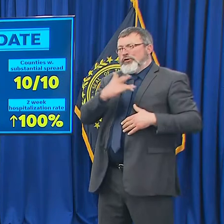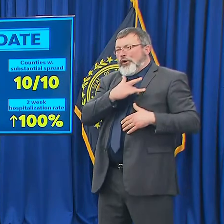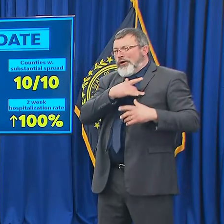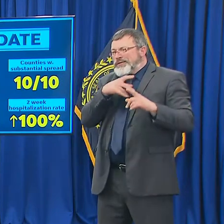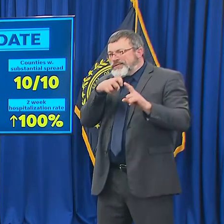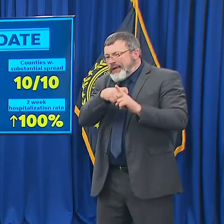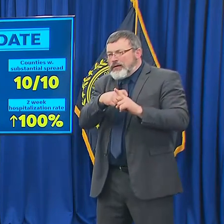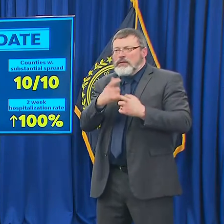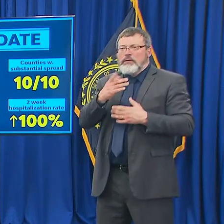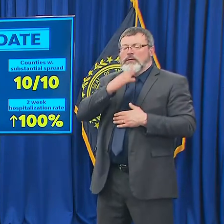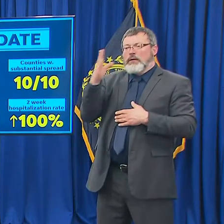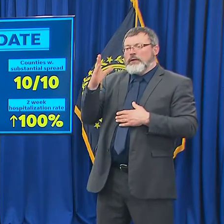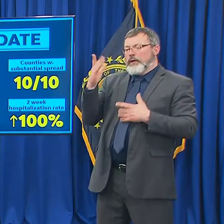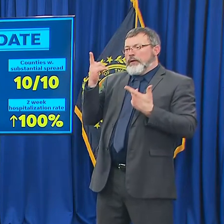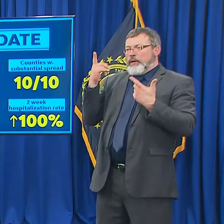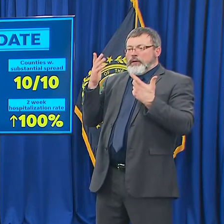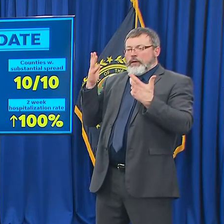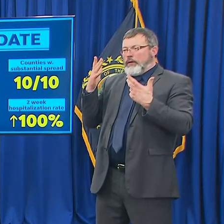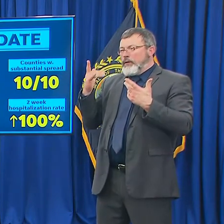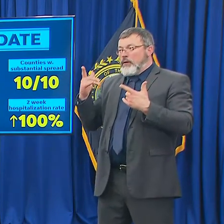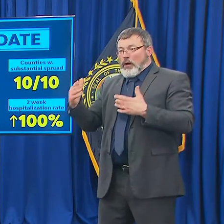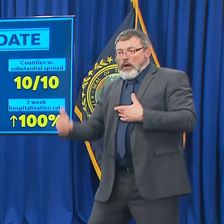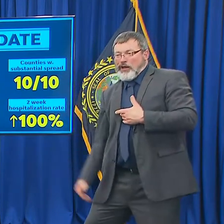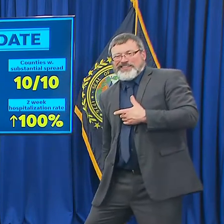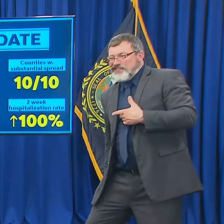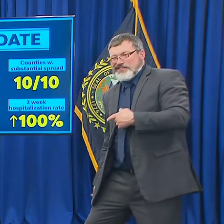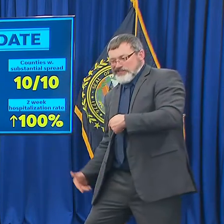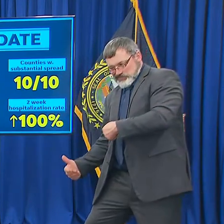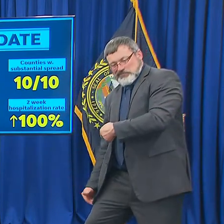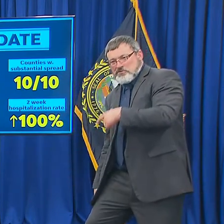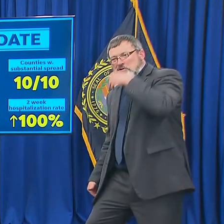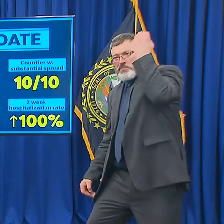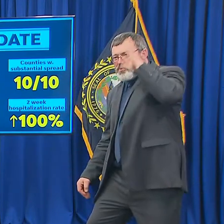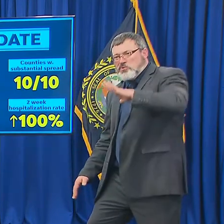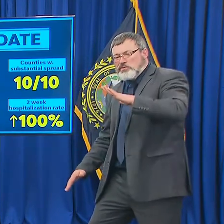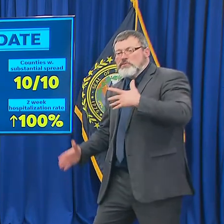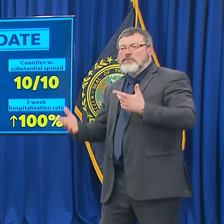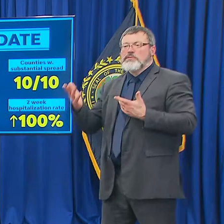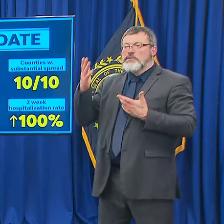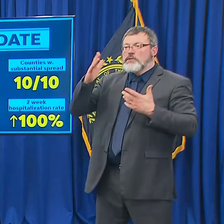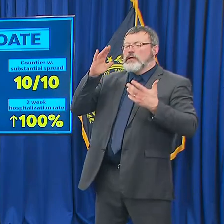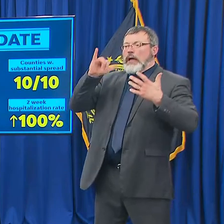But it is going to take a few weeks probably